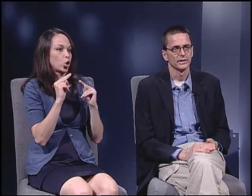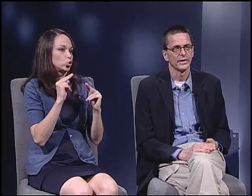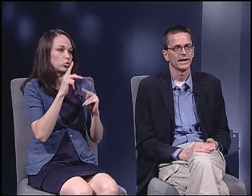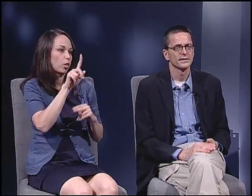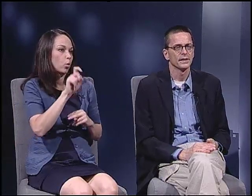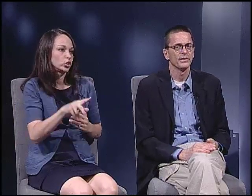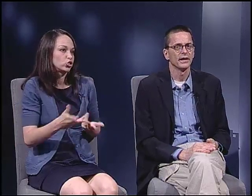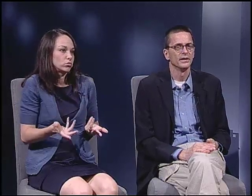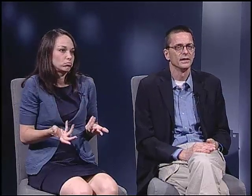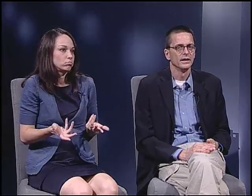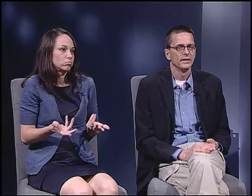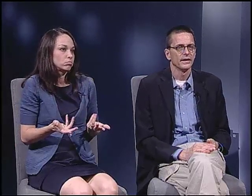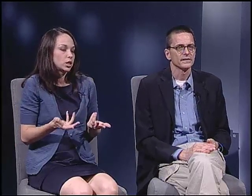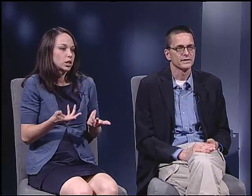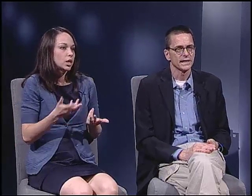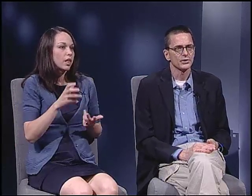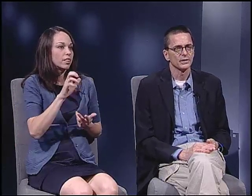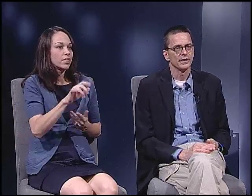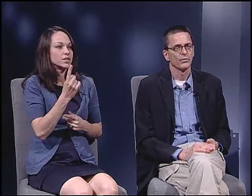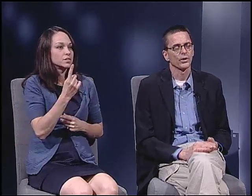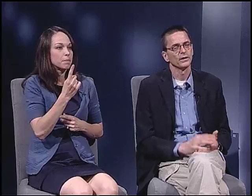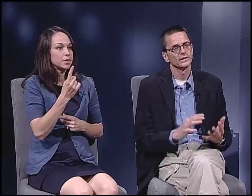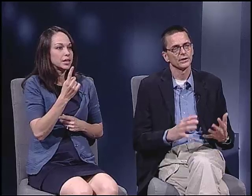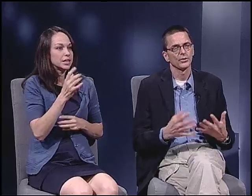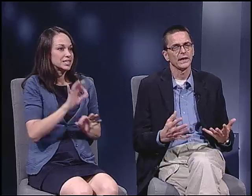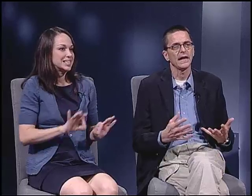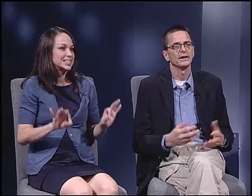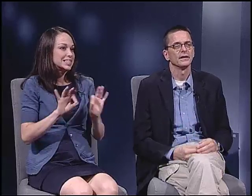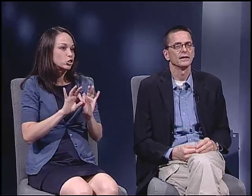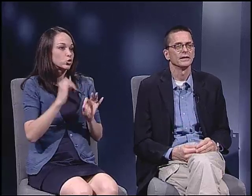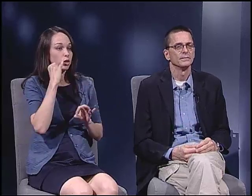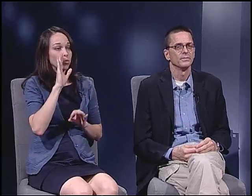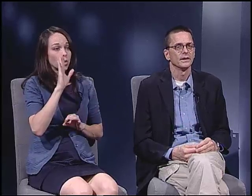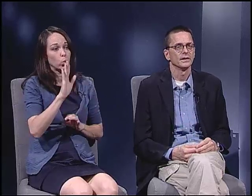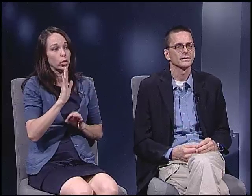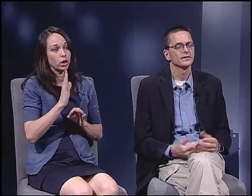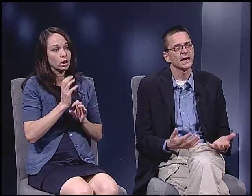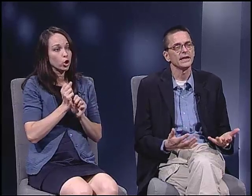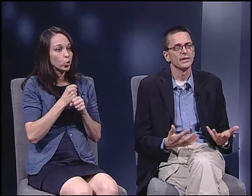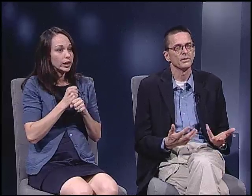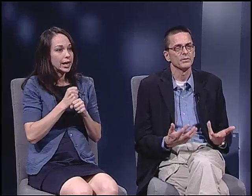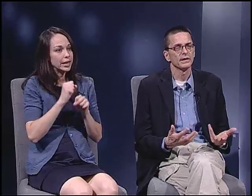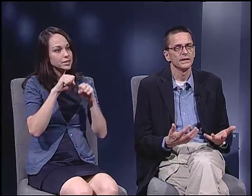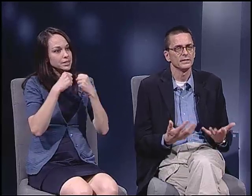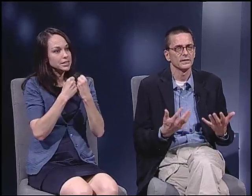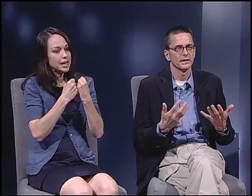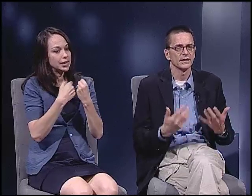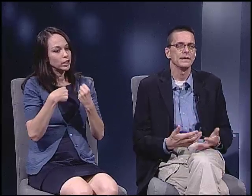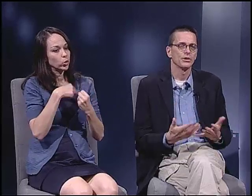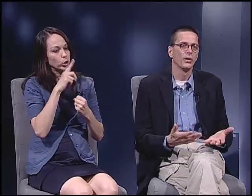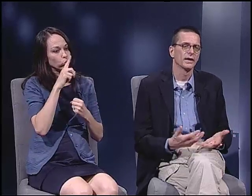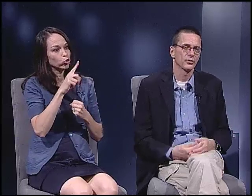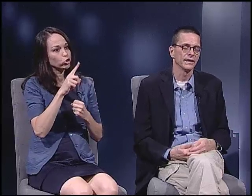That is something that's essential if we're going to create a society that we really claim to want to create,